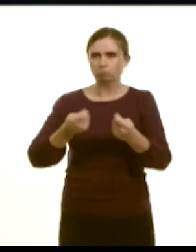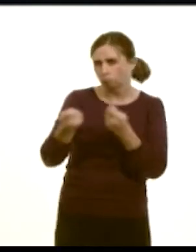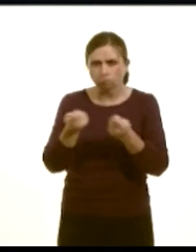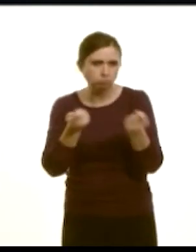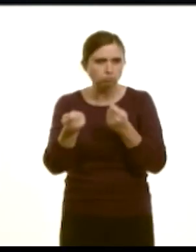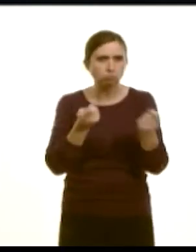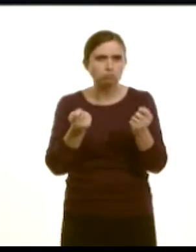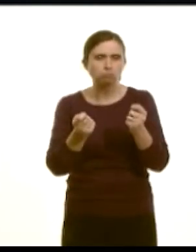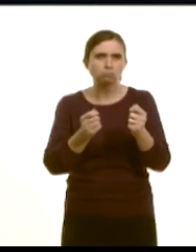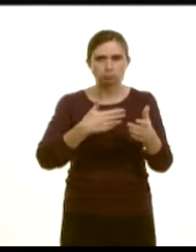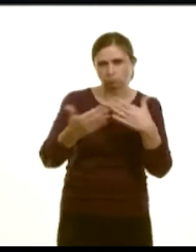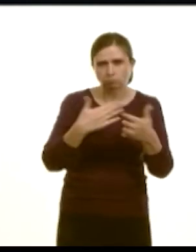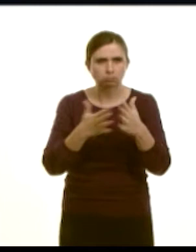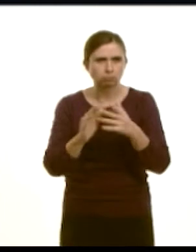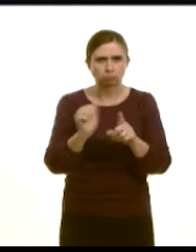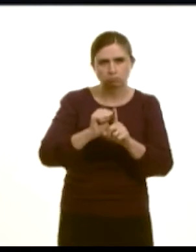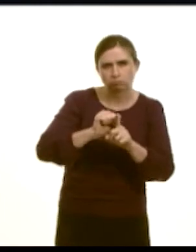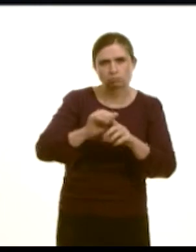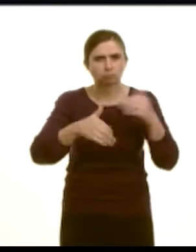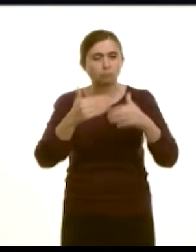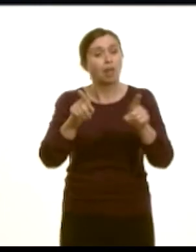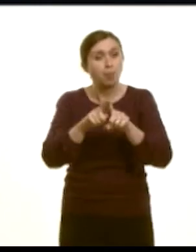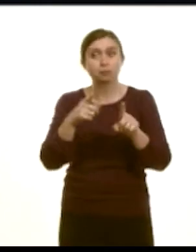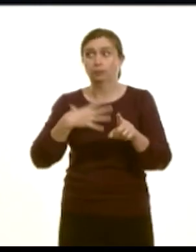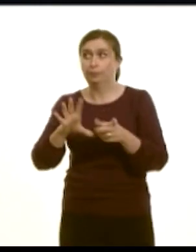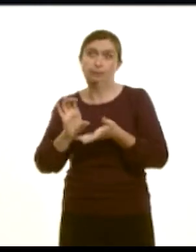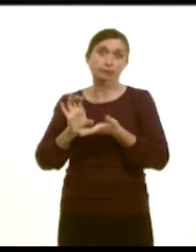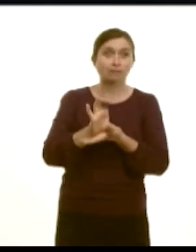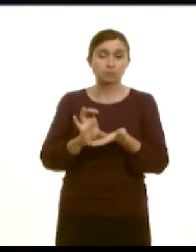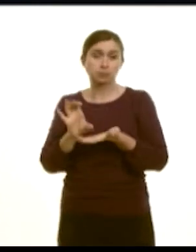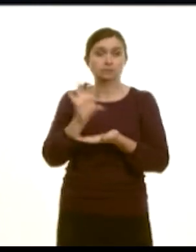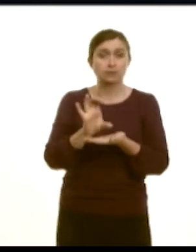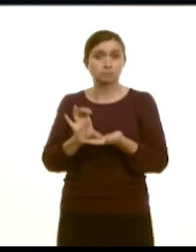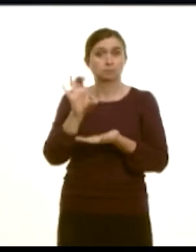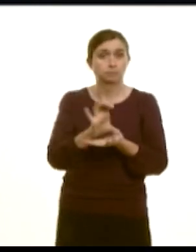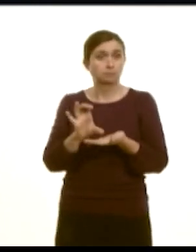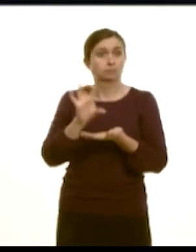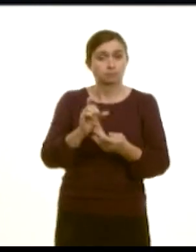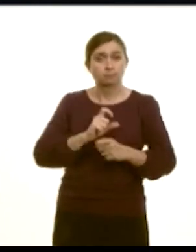the longer term, in encouraging continued investment in flood defenceósometimes measures